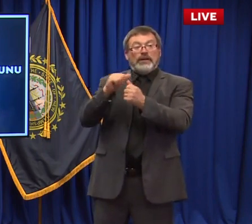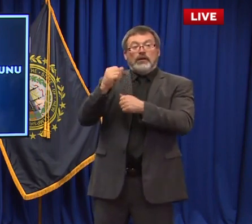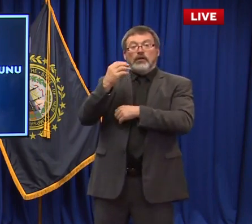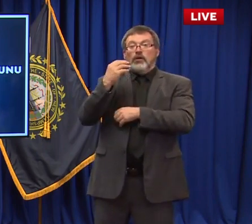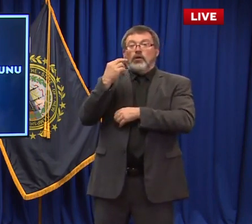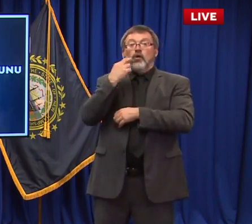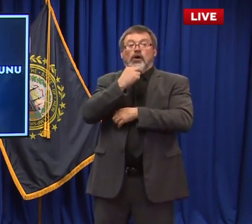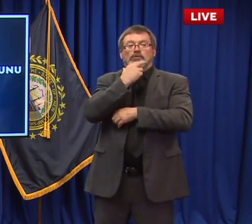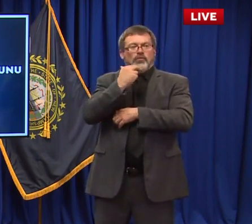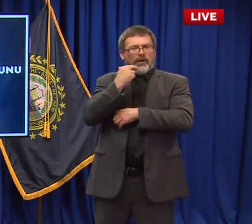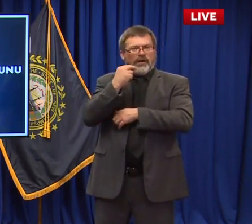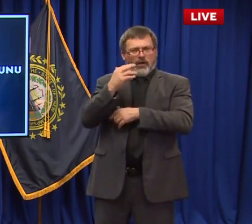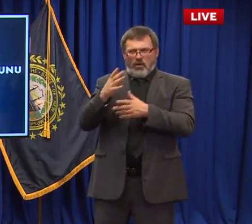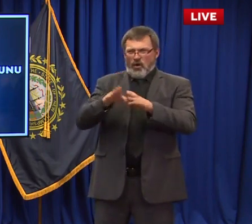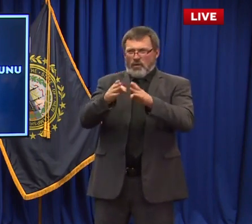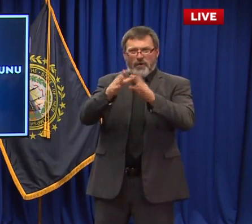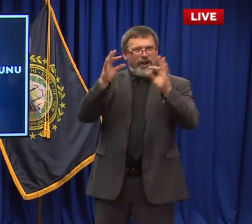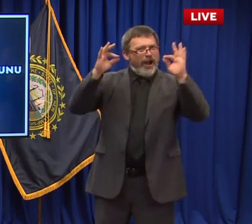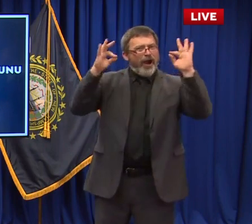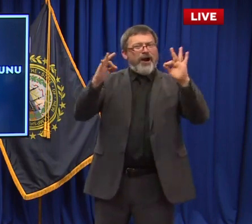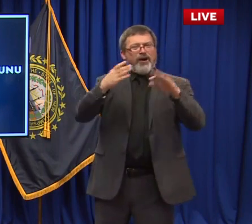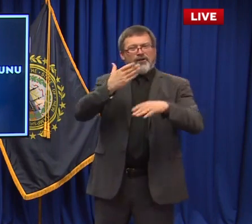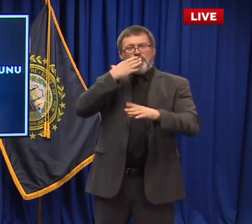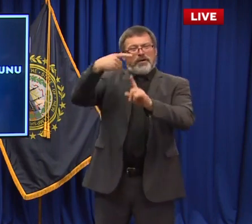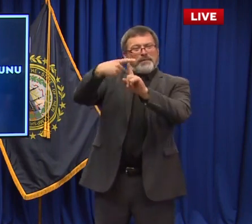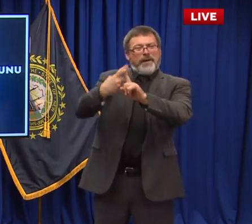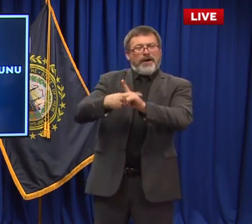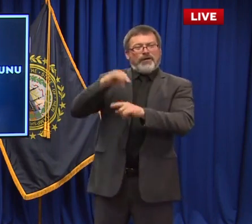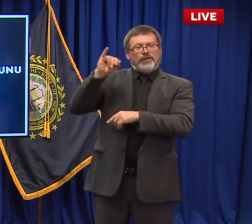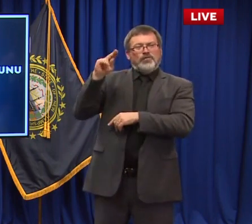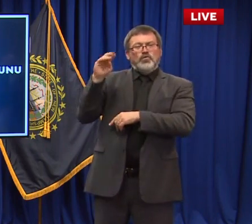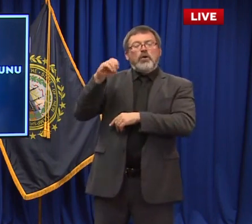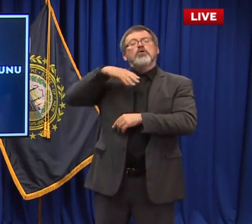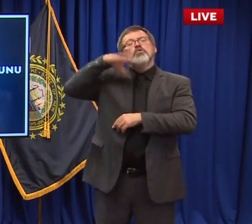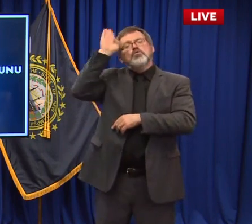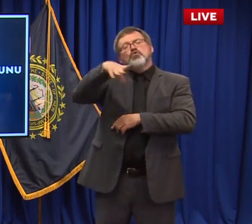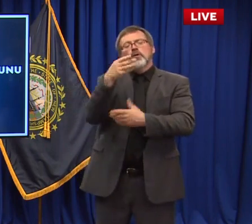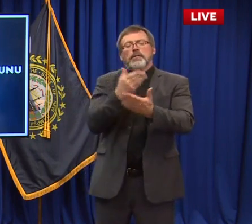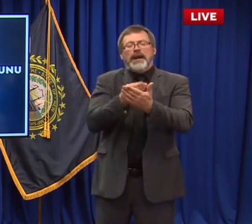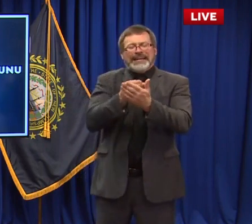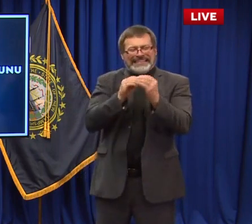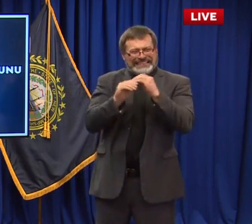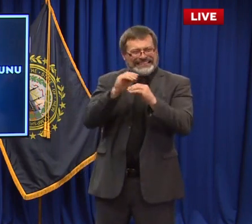WE HAVE CREATED OPPORTUNITIES. I’VE HEARD FROM RESTAURANTS THAT HAD THE BEST JUNE THEY HAVE EVER HAD. THAT IS GOOD TO HEAR.